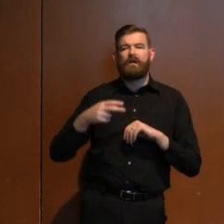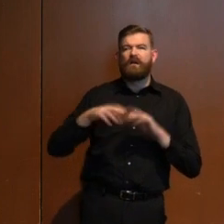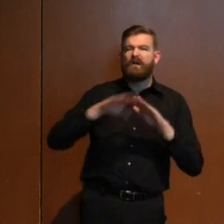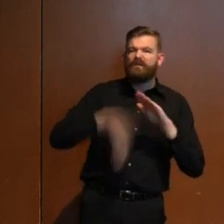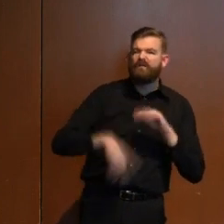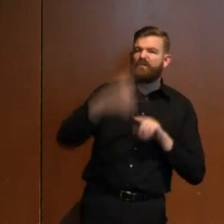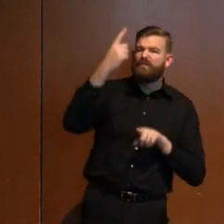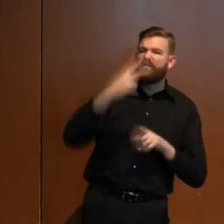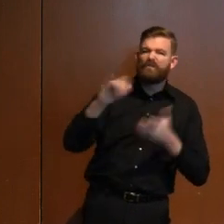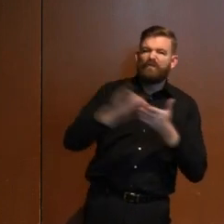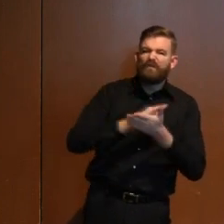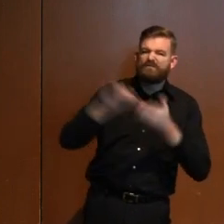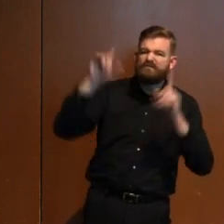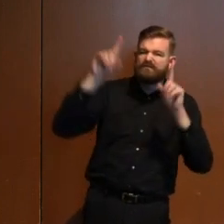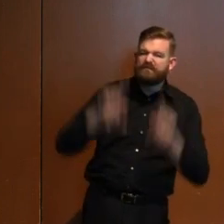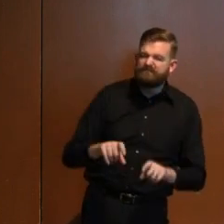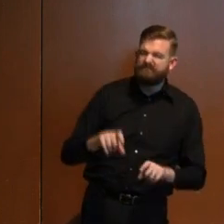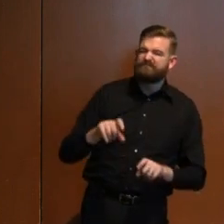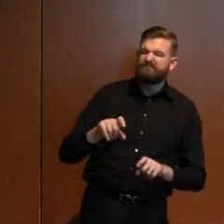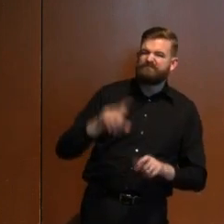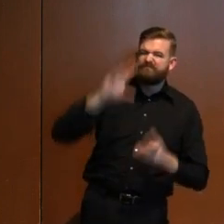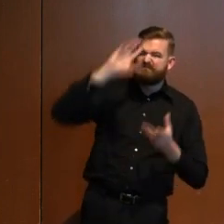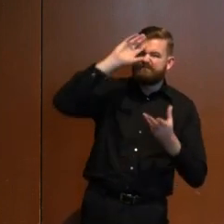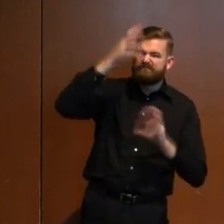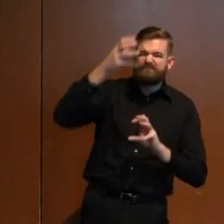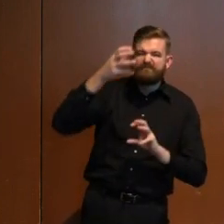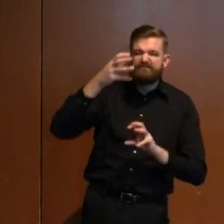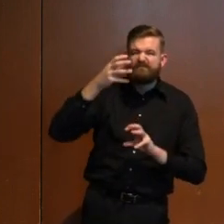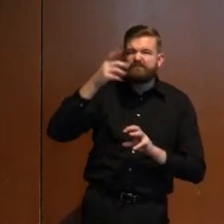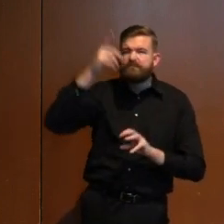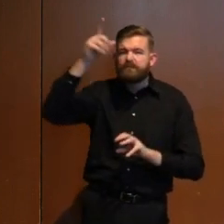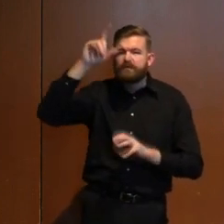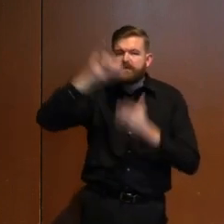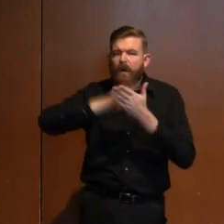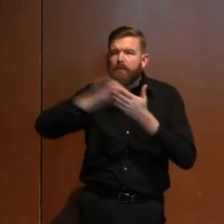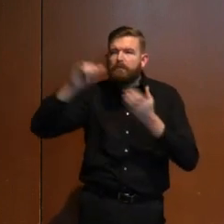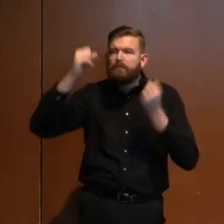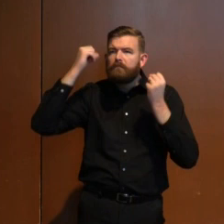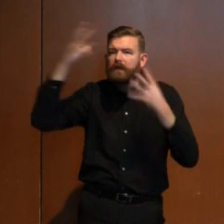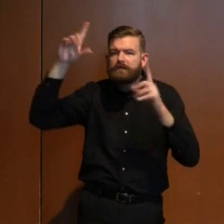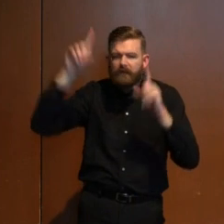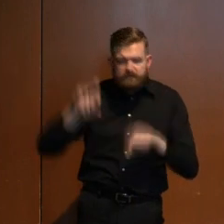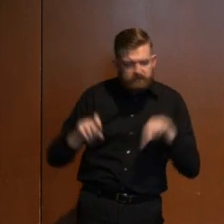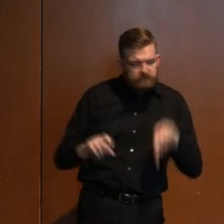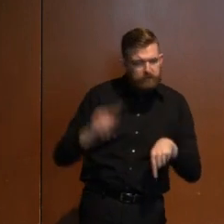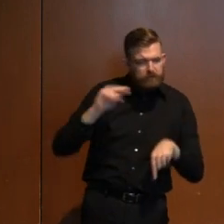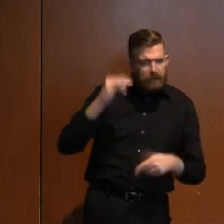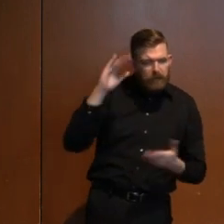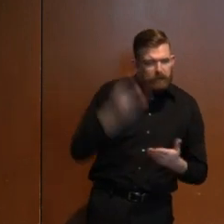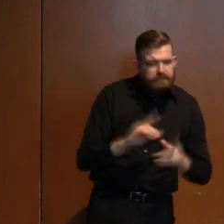NEW JERSEY'S TESTING AT A RATE LESS THAN 1/4 OF WHAT NEW YORK IS TESTING. I'M CURIOUS I WANTED TO ASK YOU ABOUT THAT.